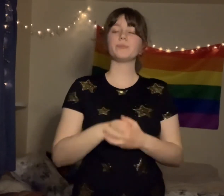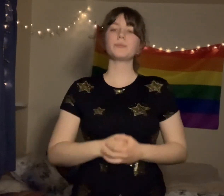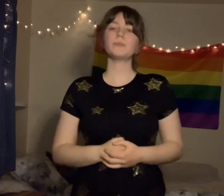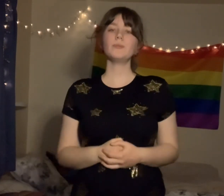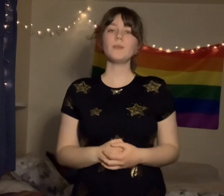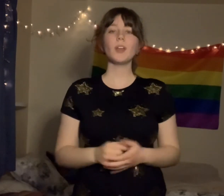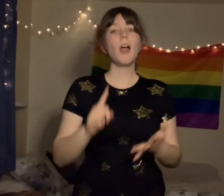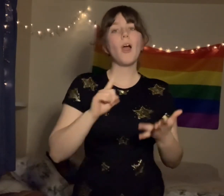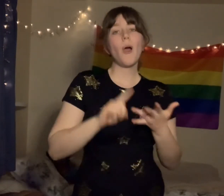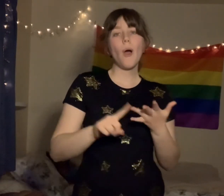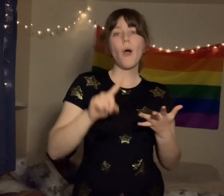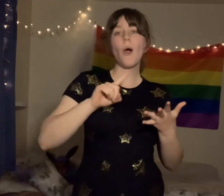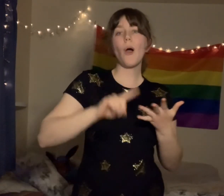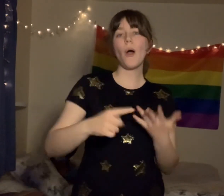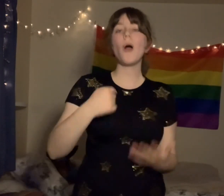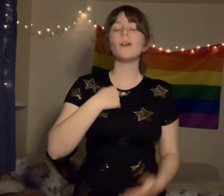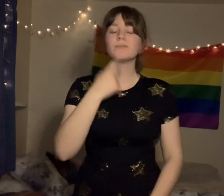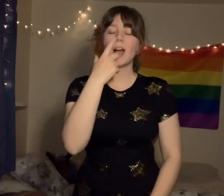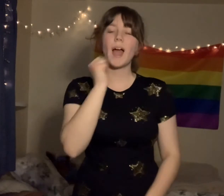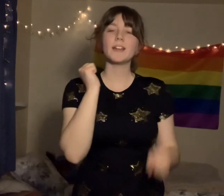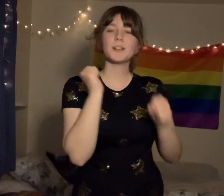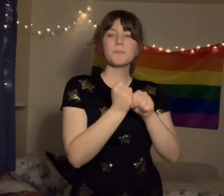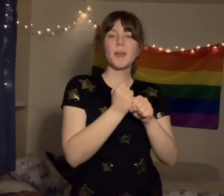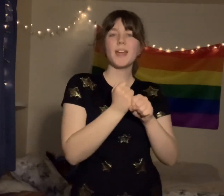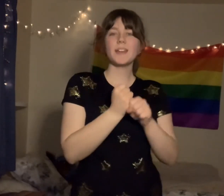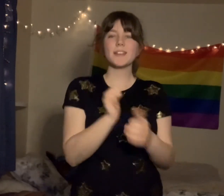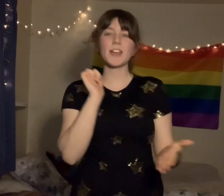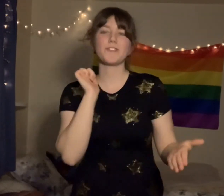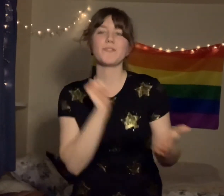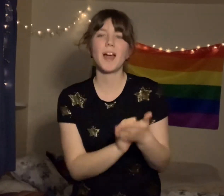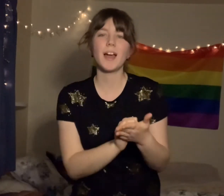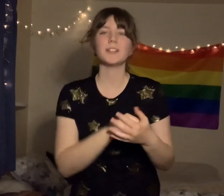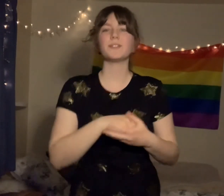Oh oh I can make it right